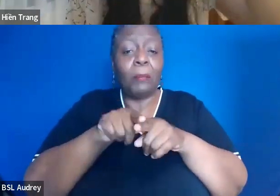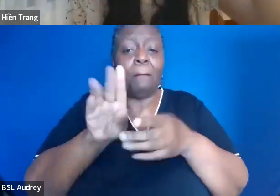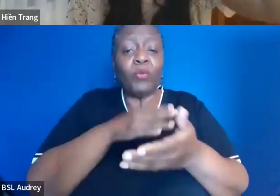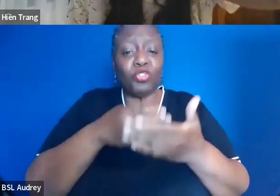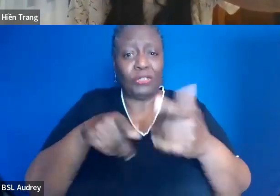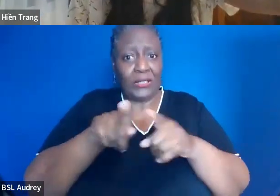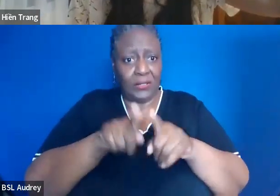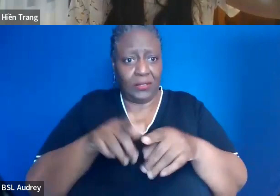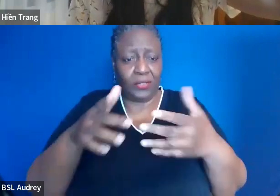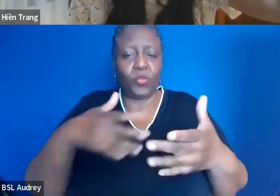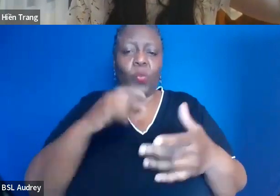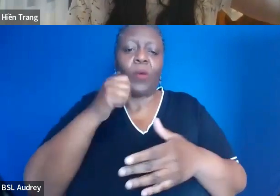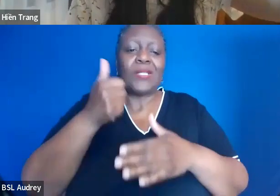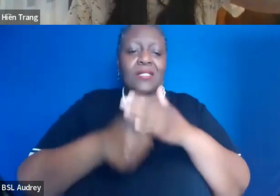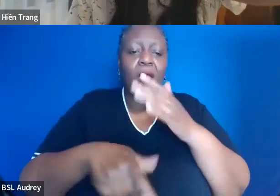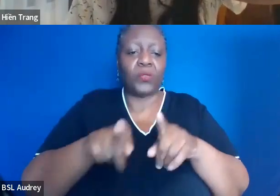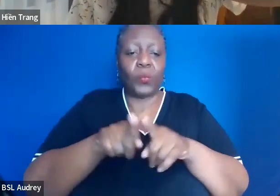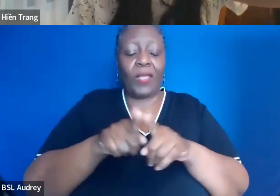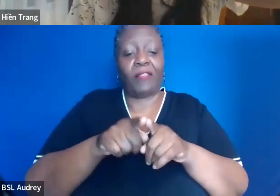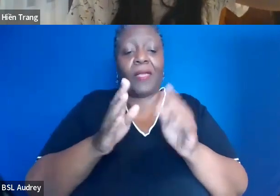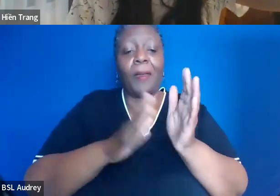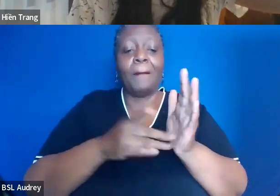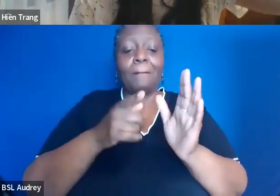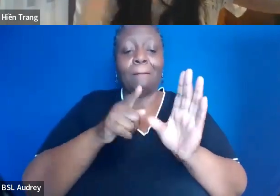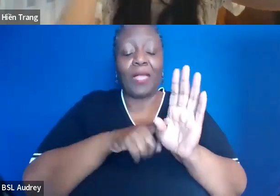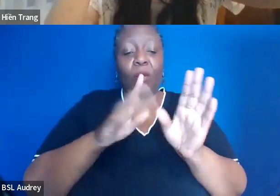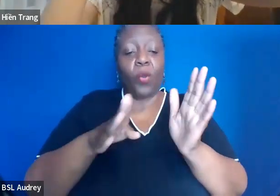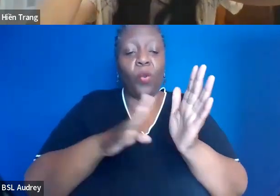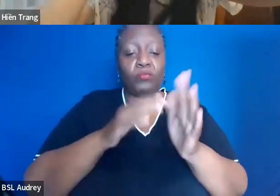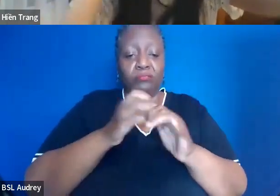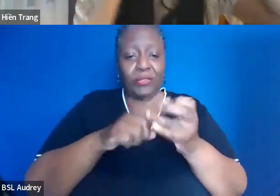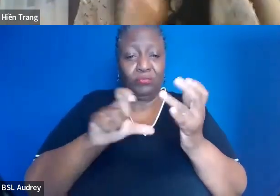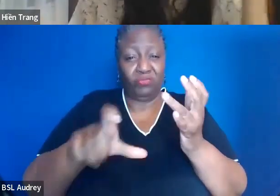I'd like to to start with Mỹ Ngọc because she translated a wonderful classical poet